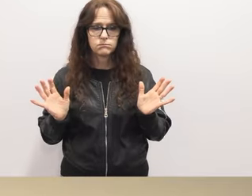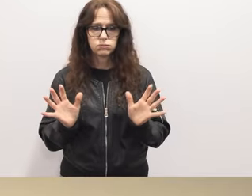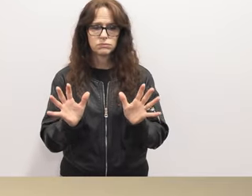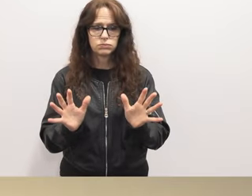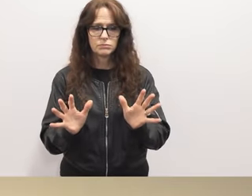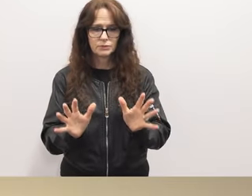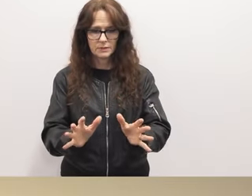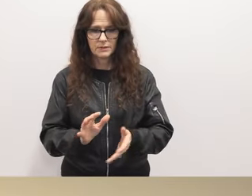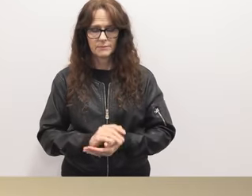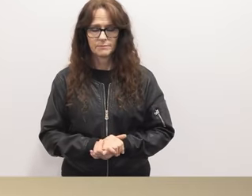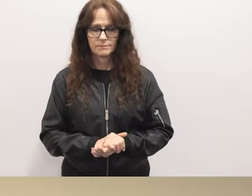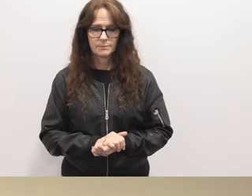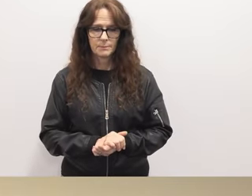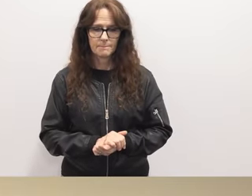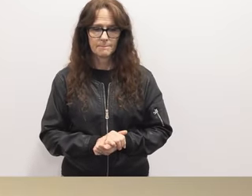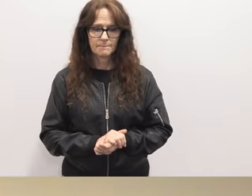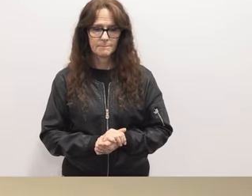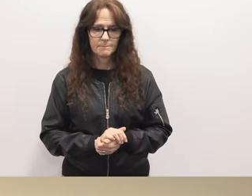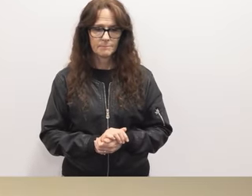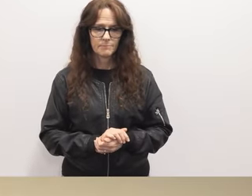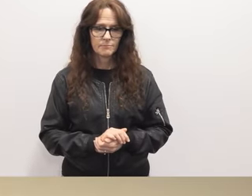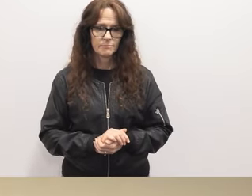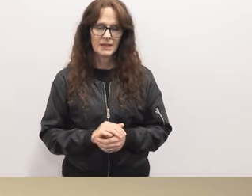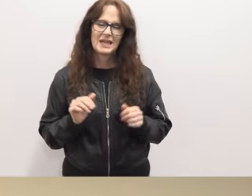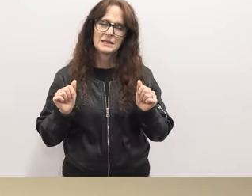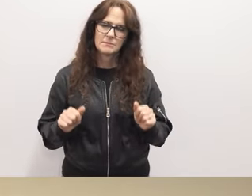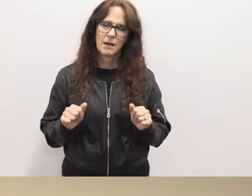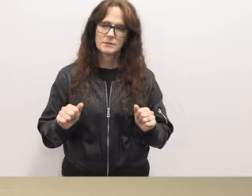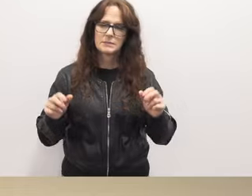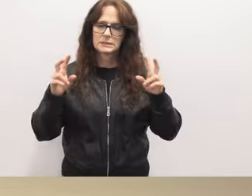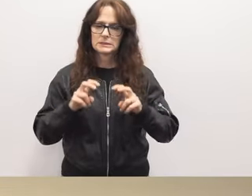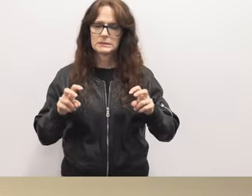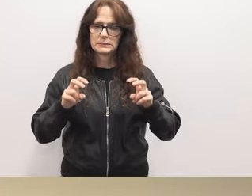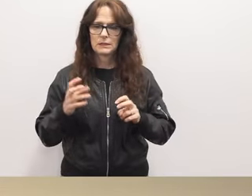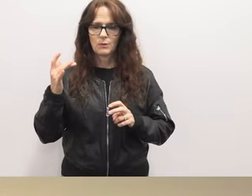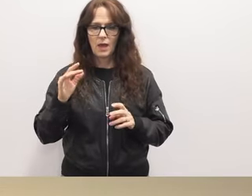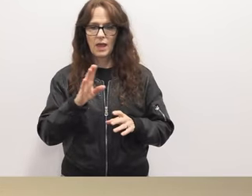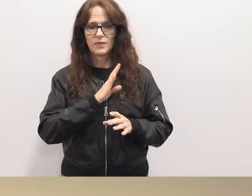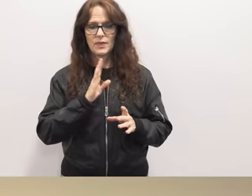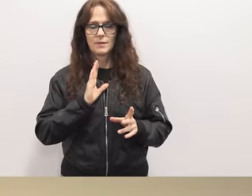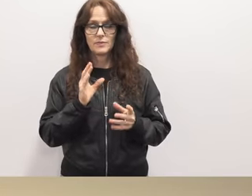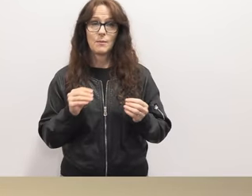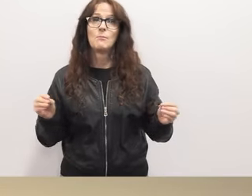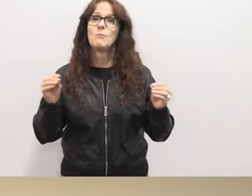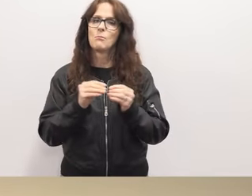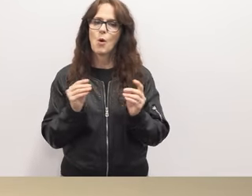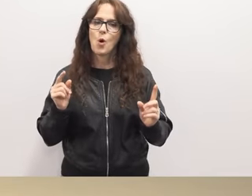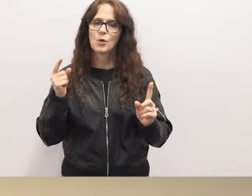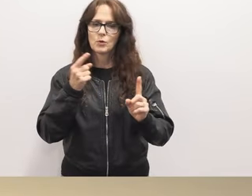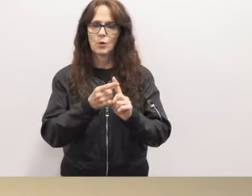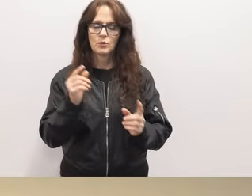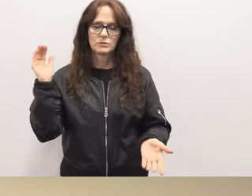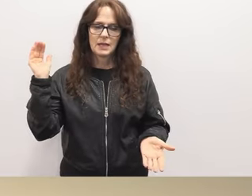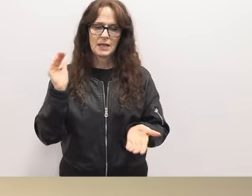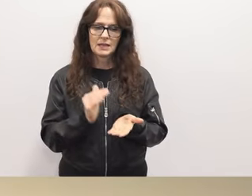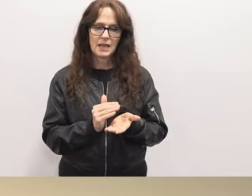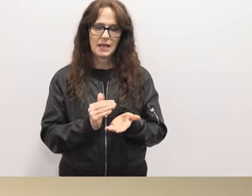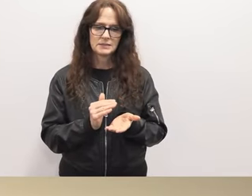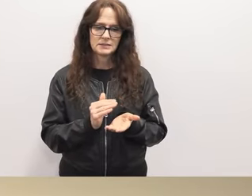And for me that's the my likely assessment for why the more goals you have, the less likely you are to accomplish each of them.